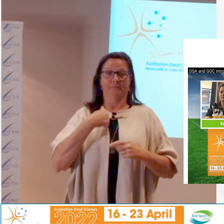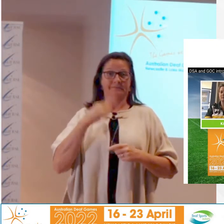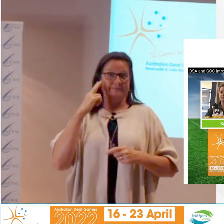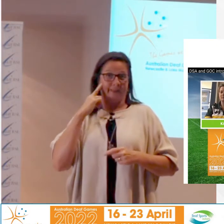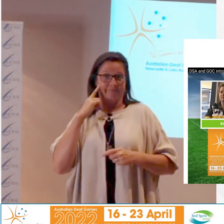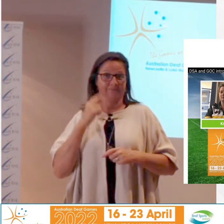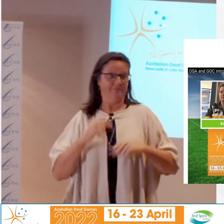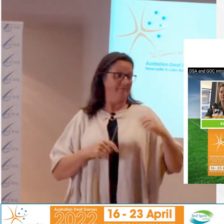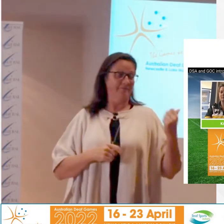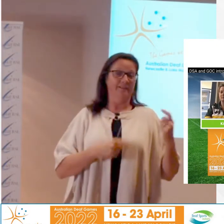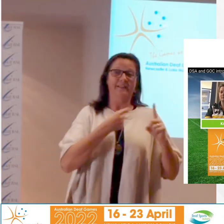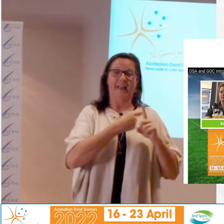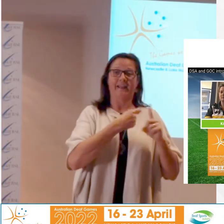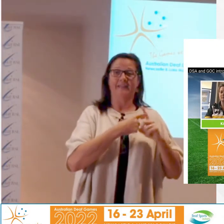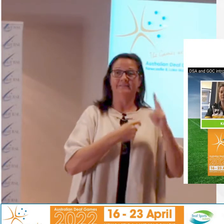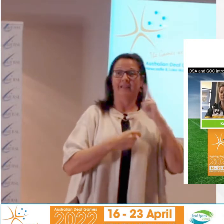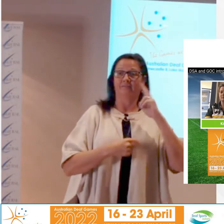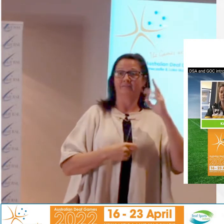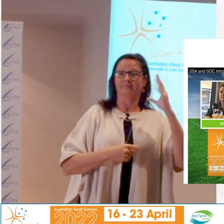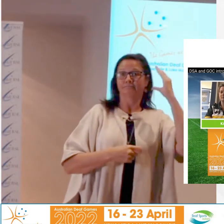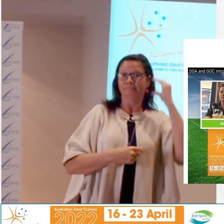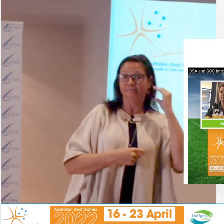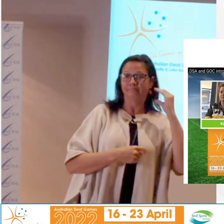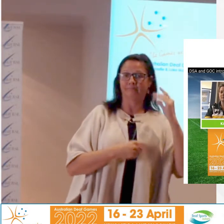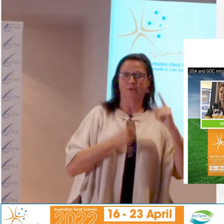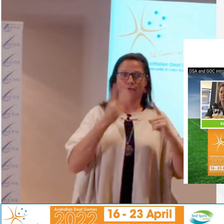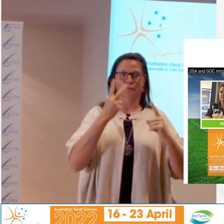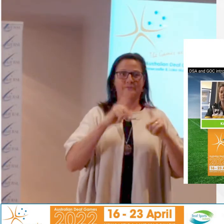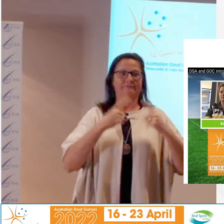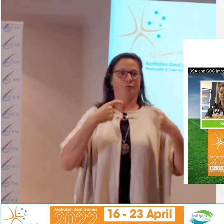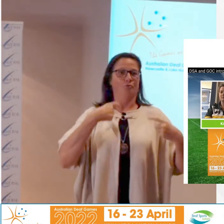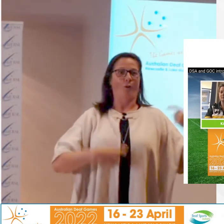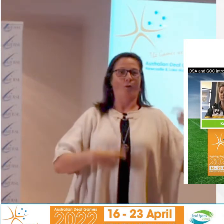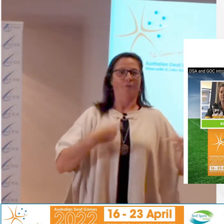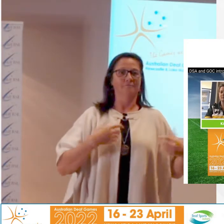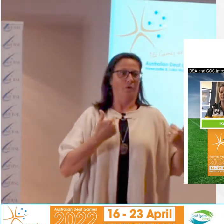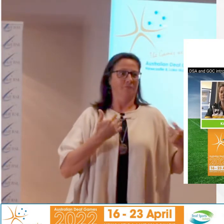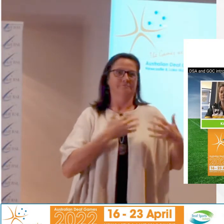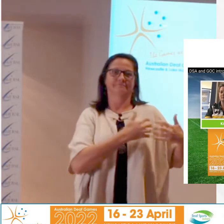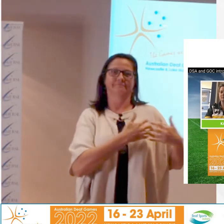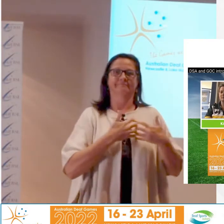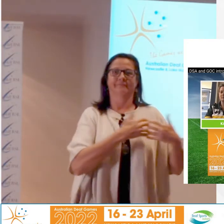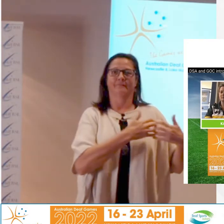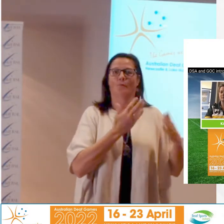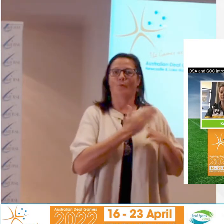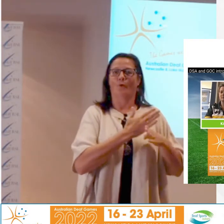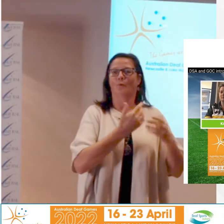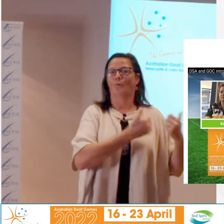um with me being a deaf person and Katie being a deaf blind person we're able to really work